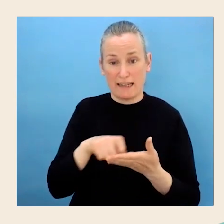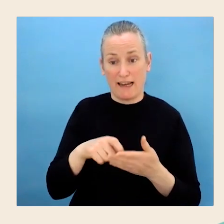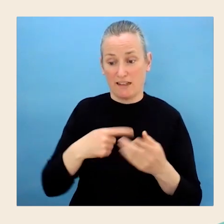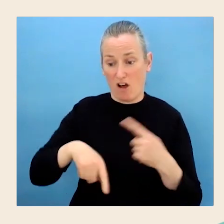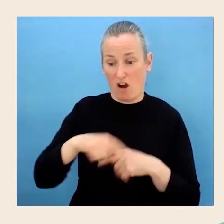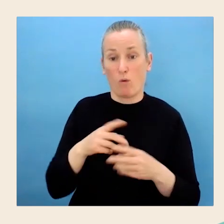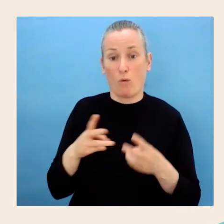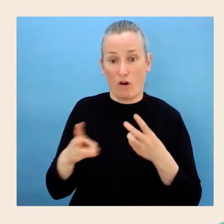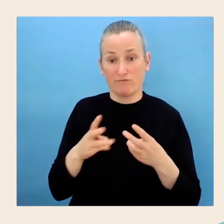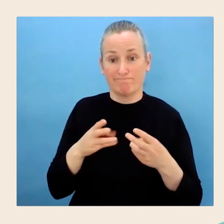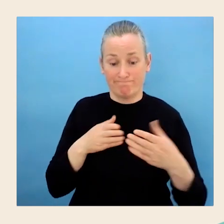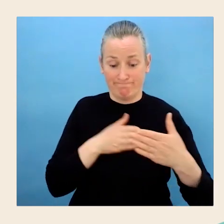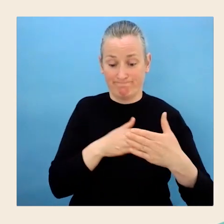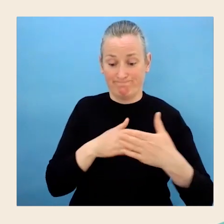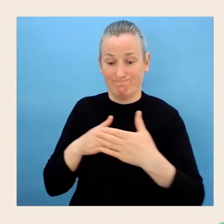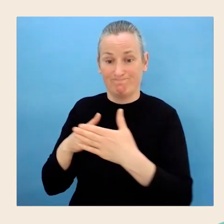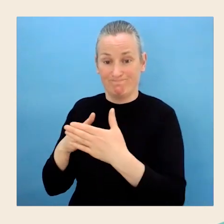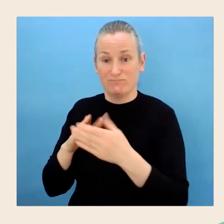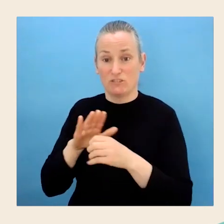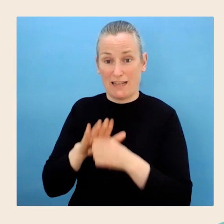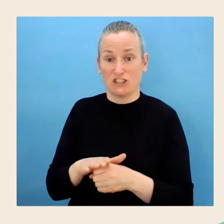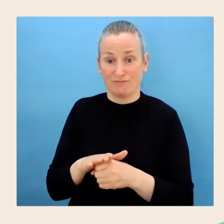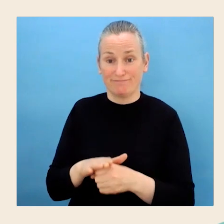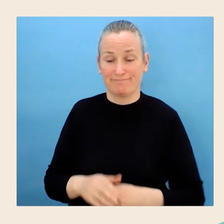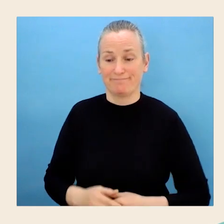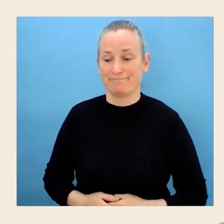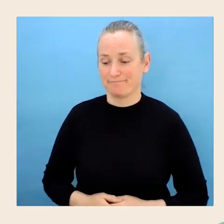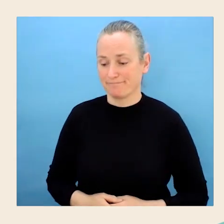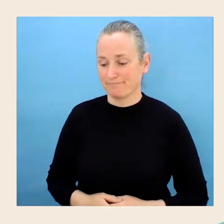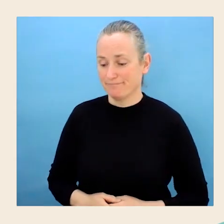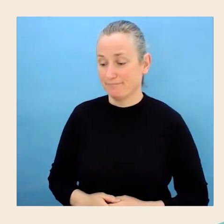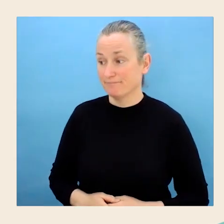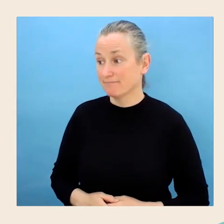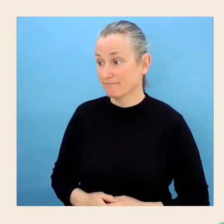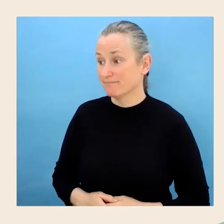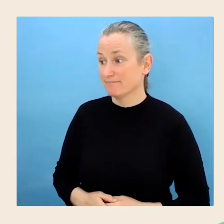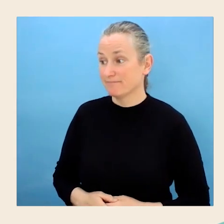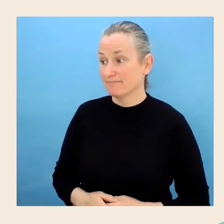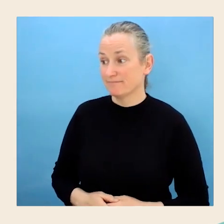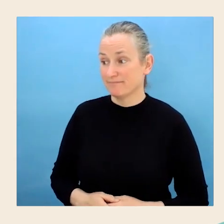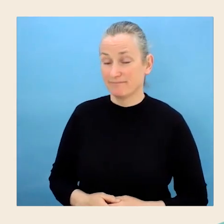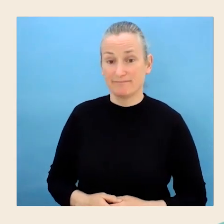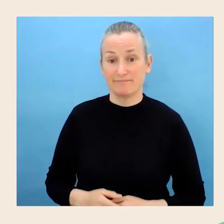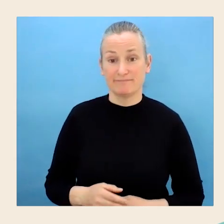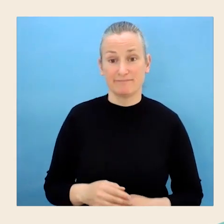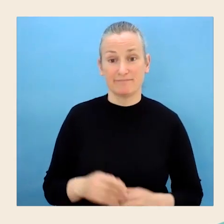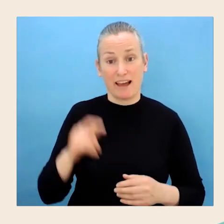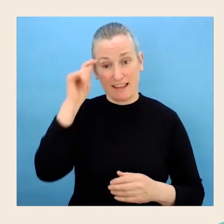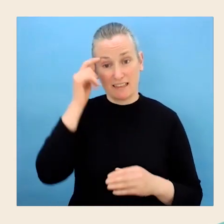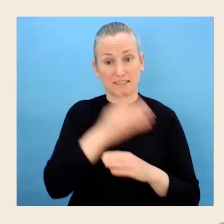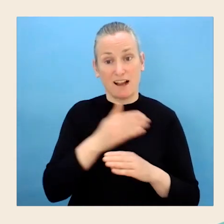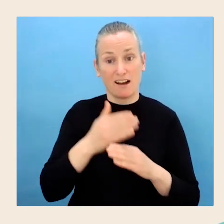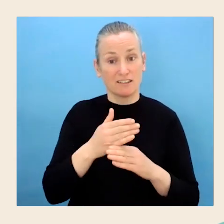Yeah, and I think it starts so early on in people's lives in the education system